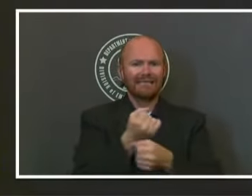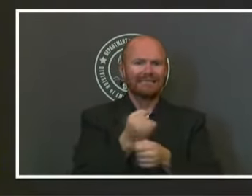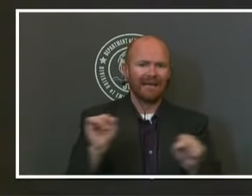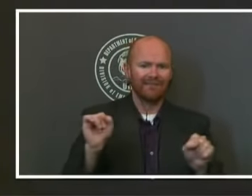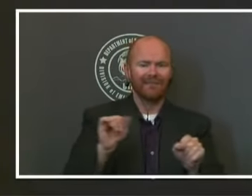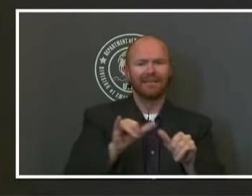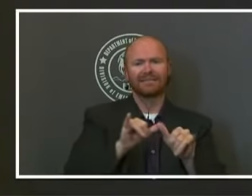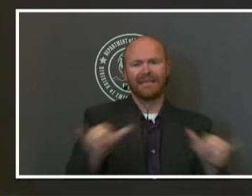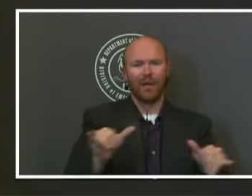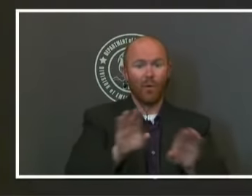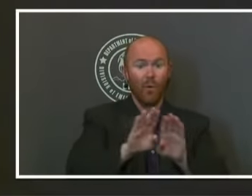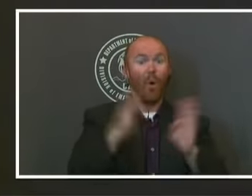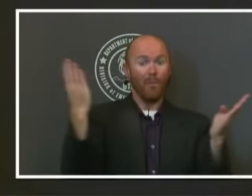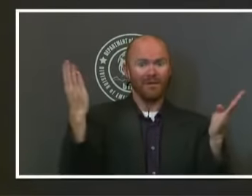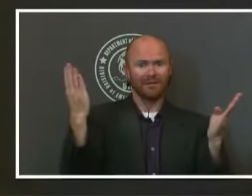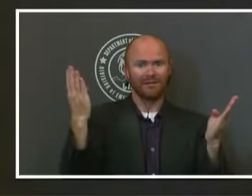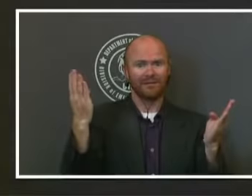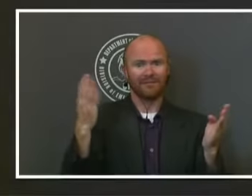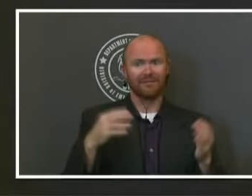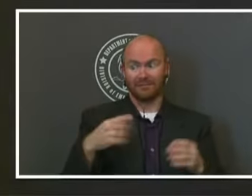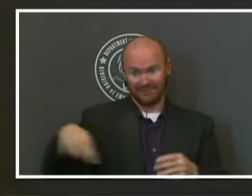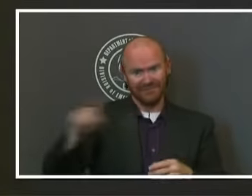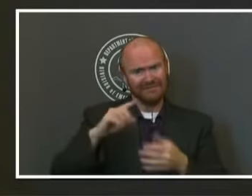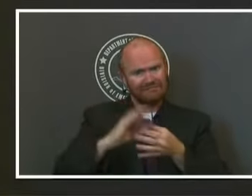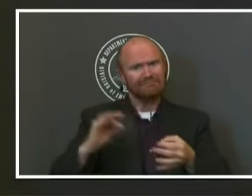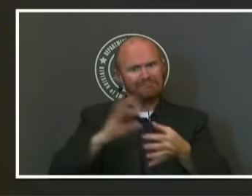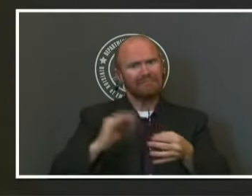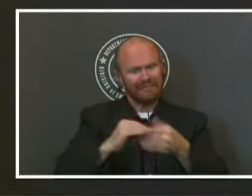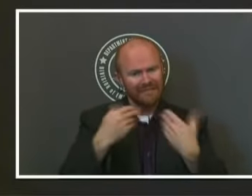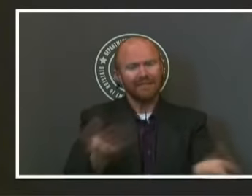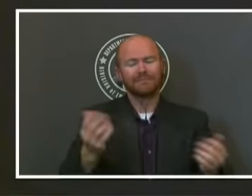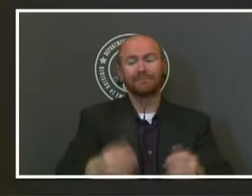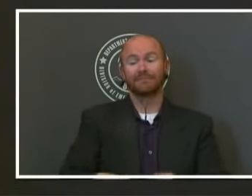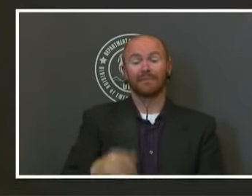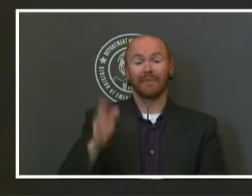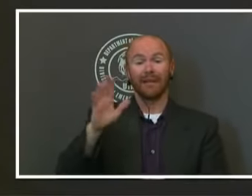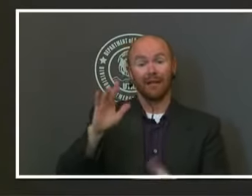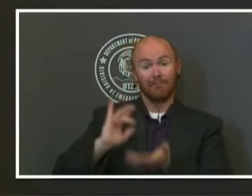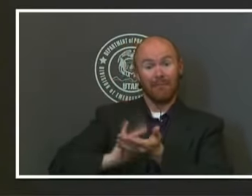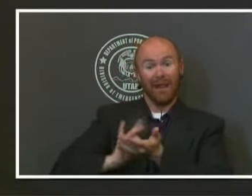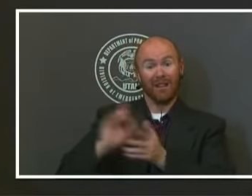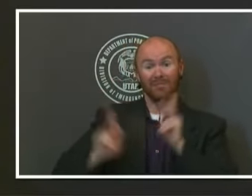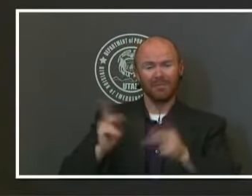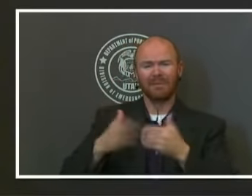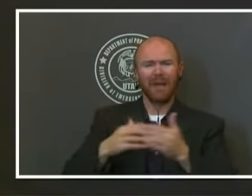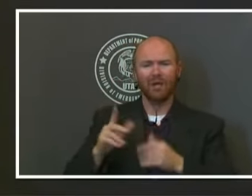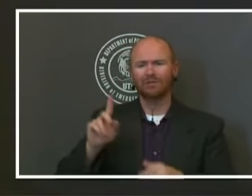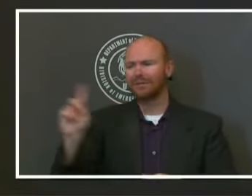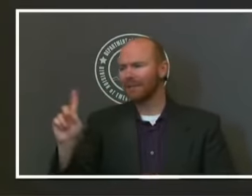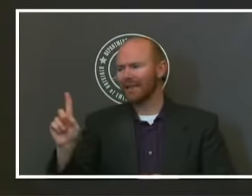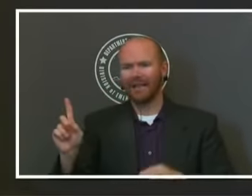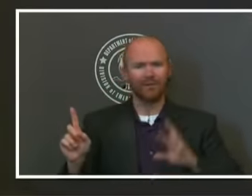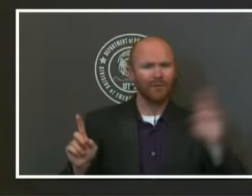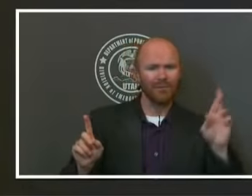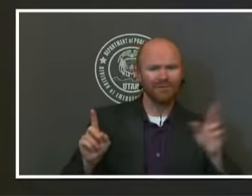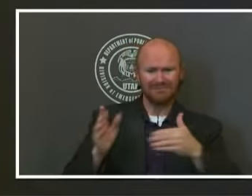business leaders we have the medical people right and left her talents here's what the